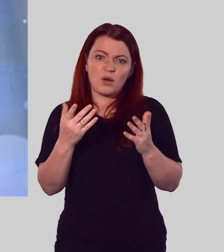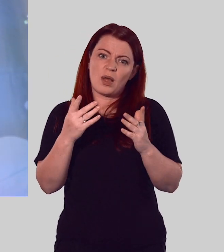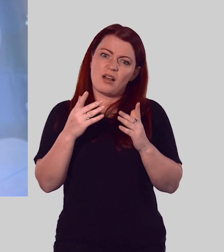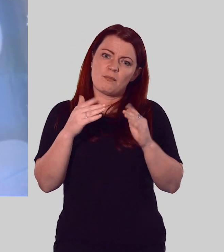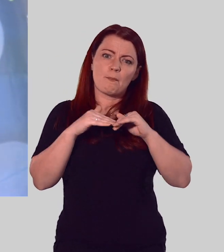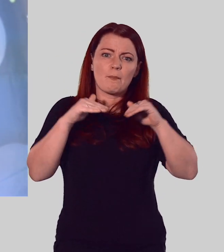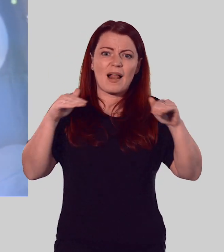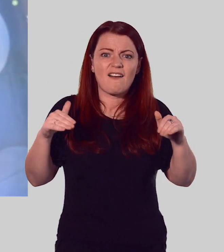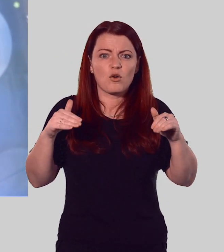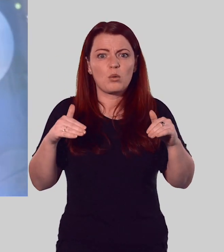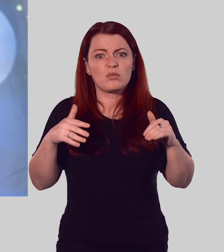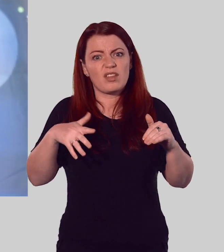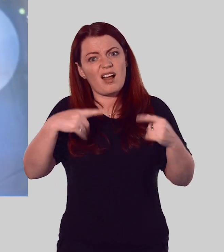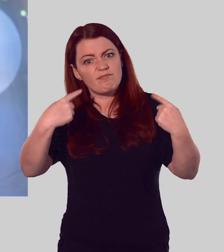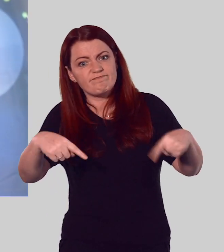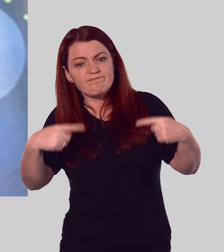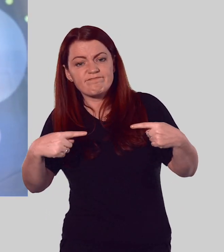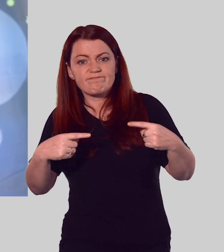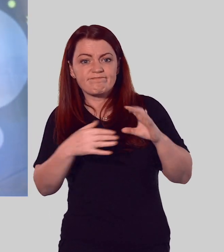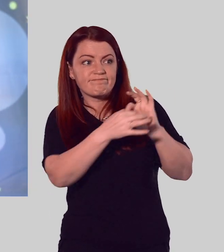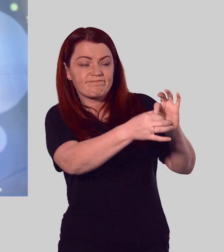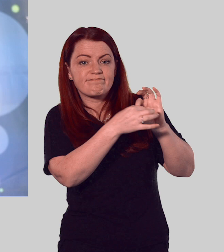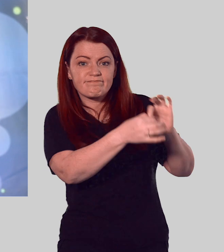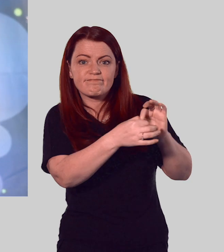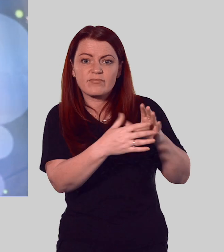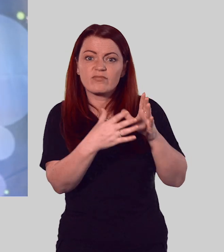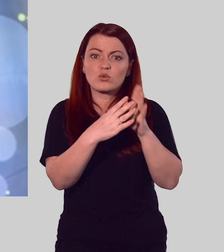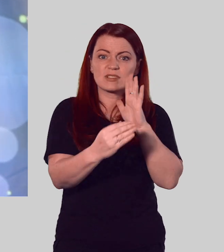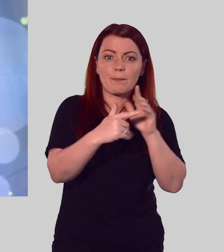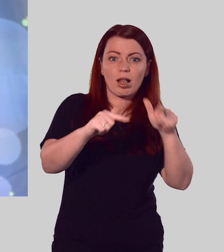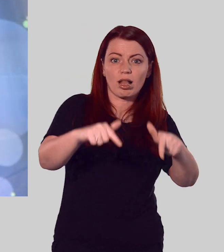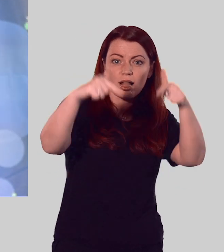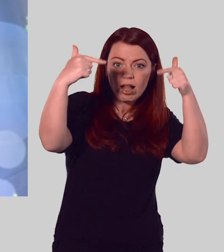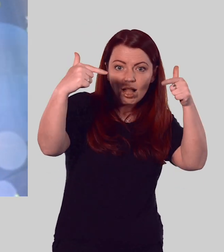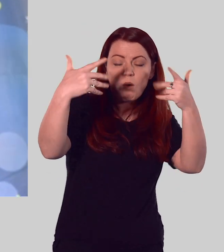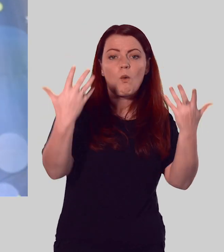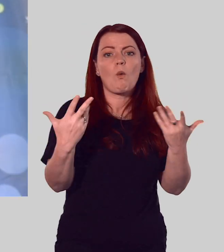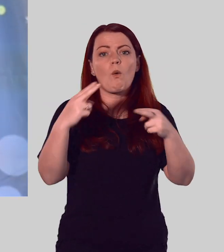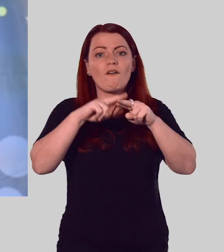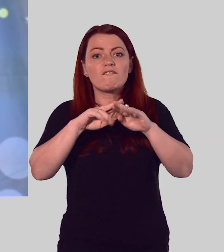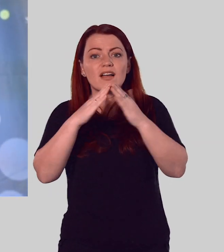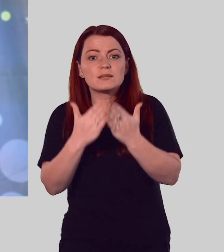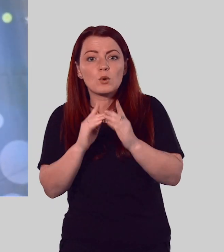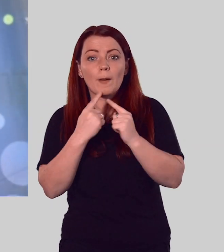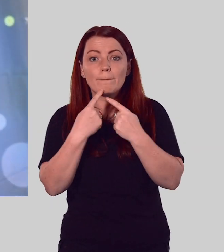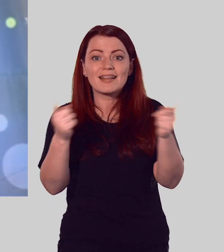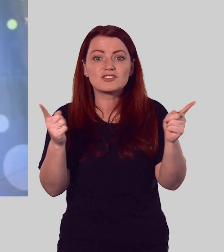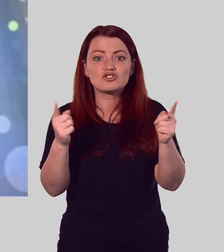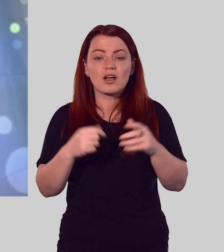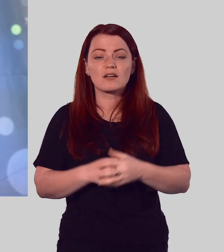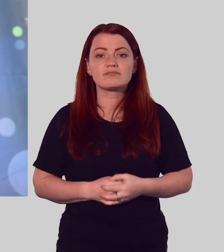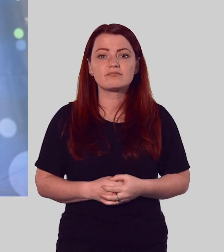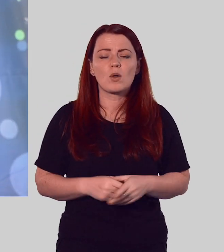proximity such as video conferencing or Facebook messenger, also think about